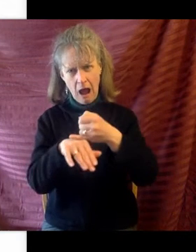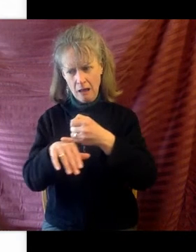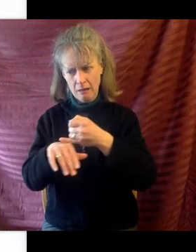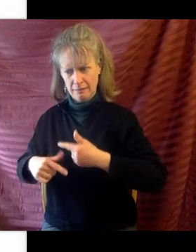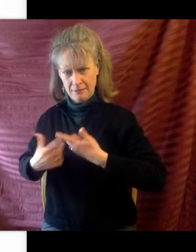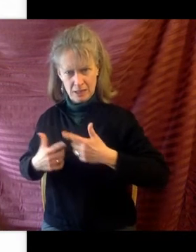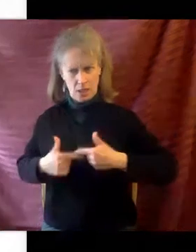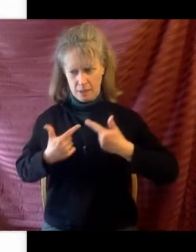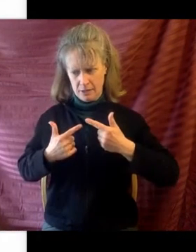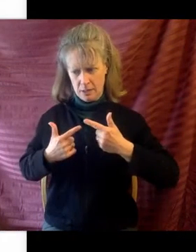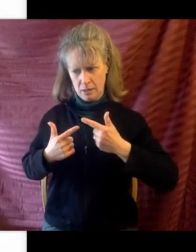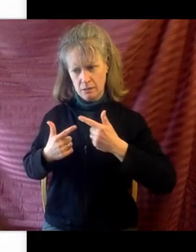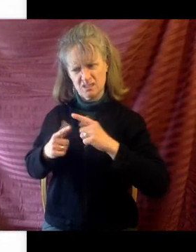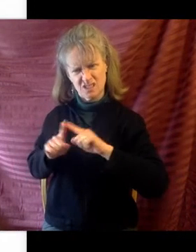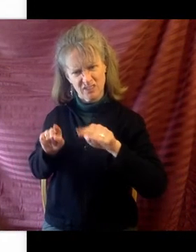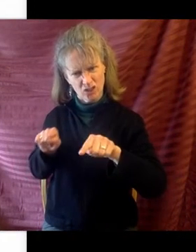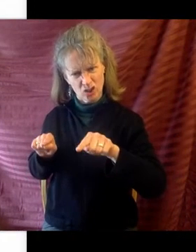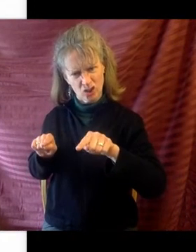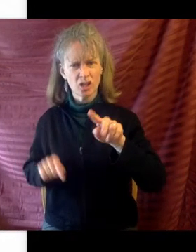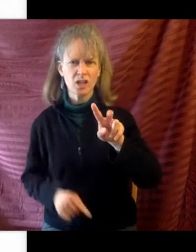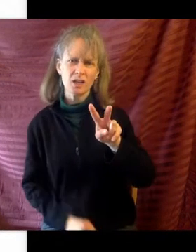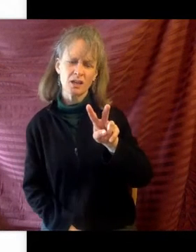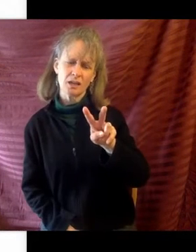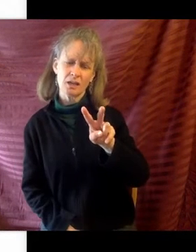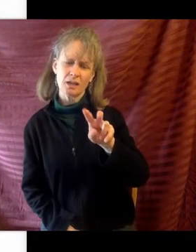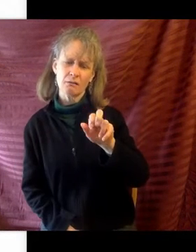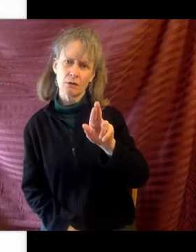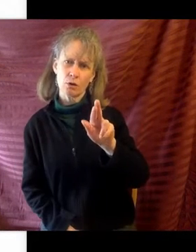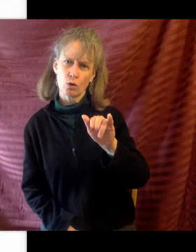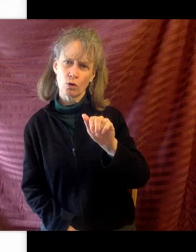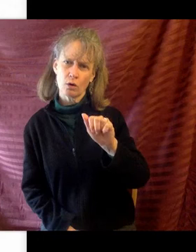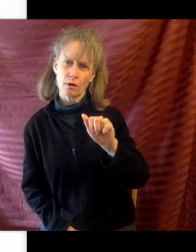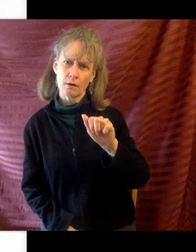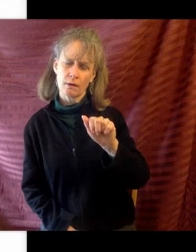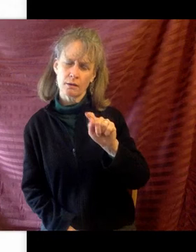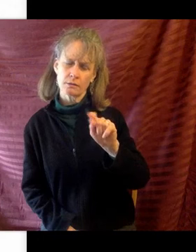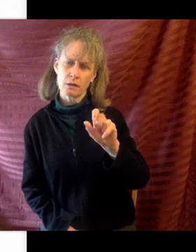The word variation has many common uses, but in biology,